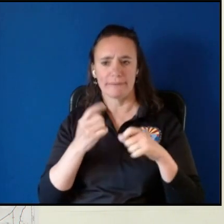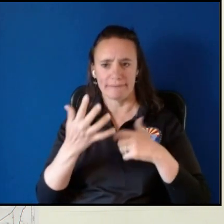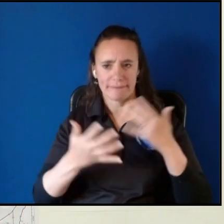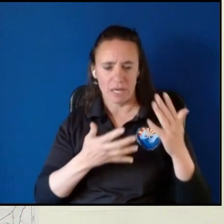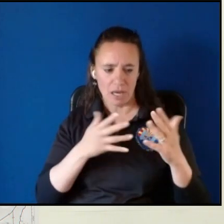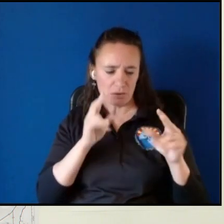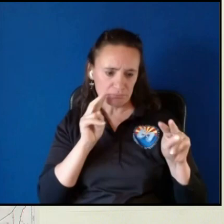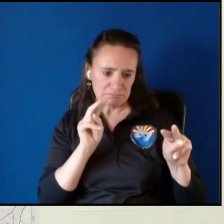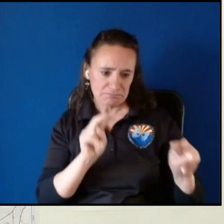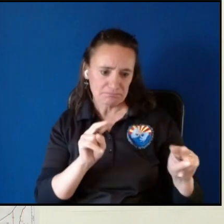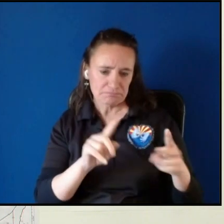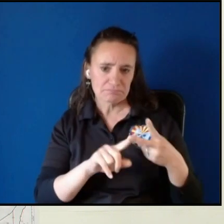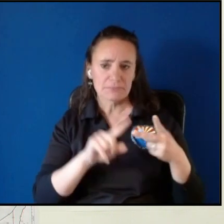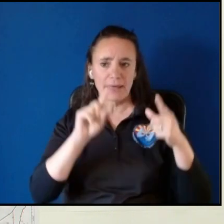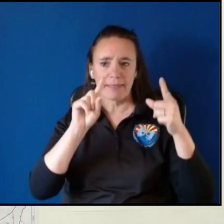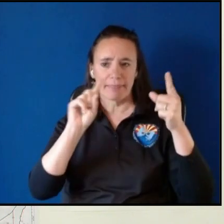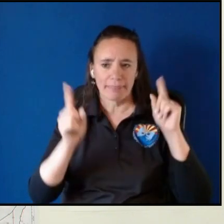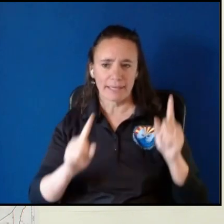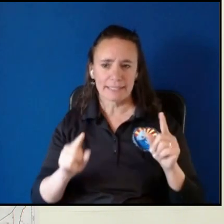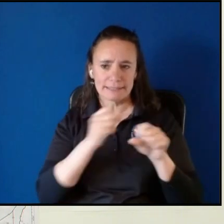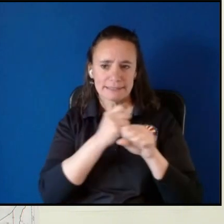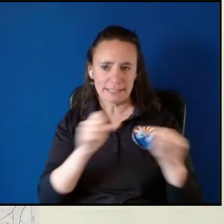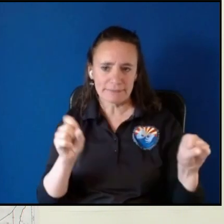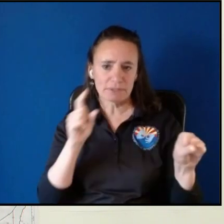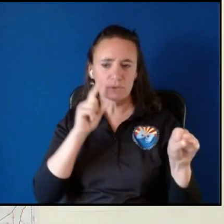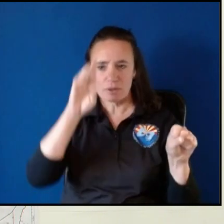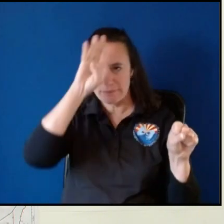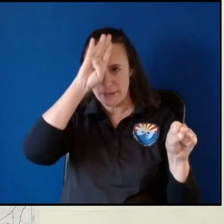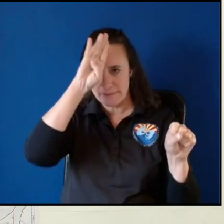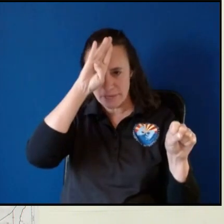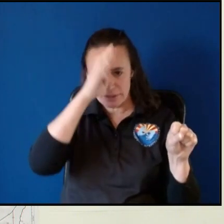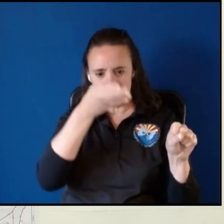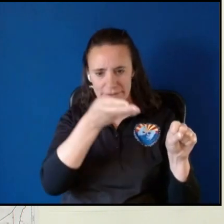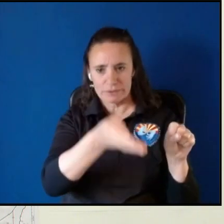the firefighters out there in the field. And then lastly, a